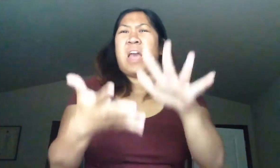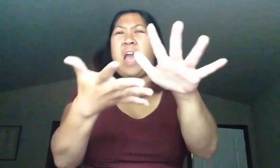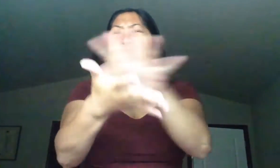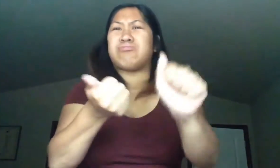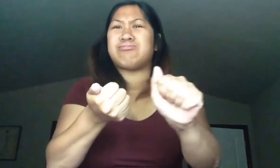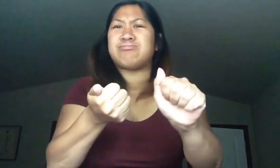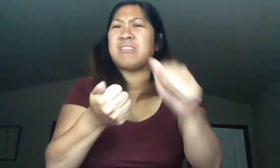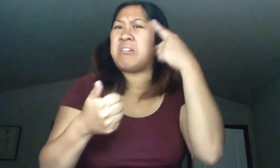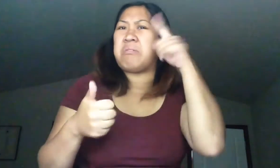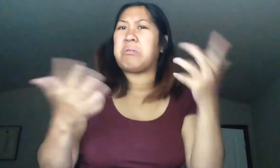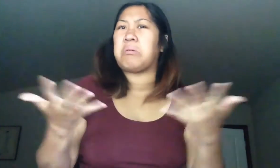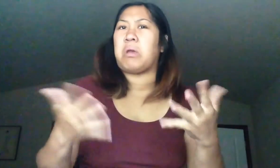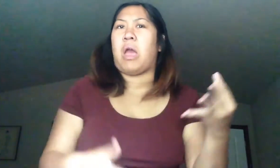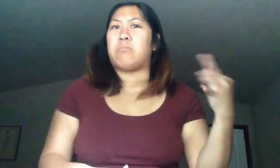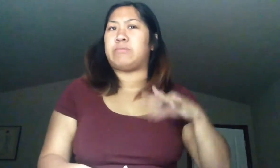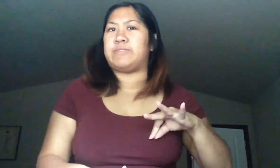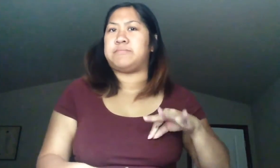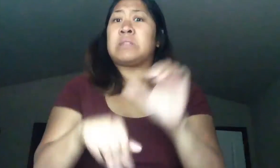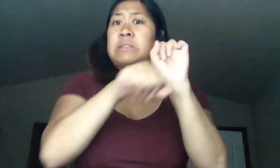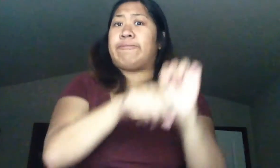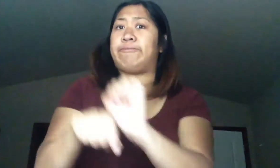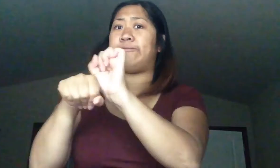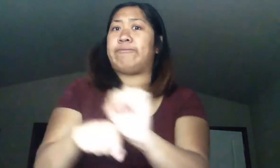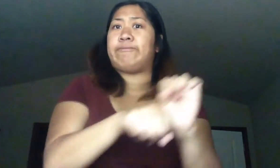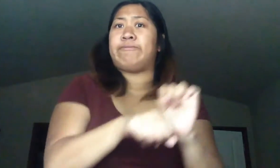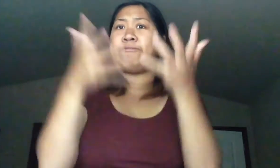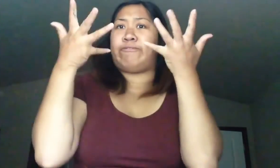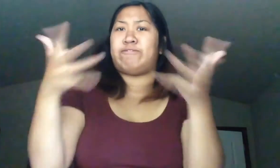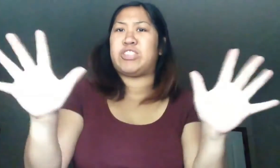were ripped apart for profit. Even after slavery,